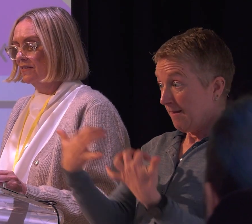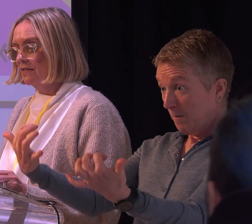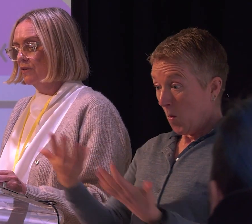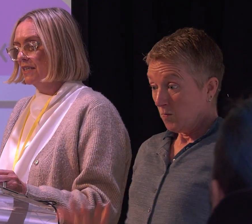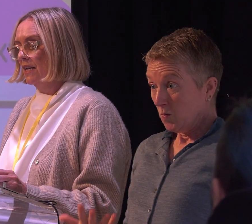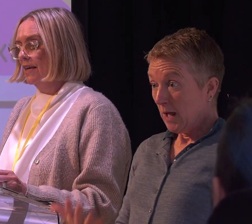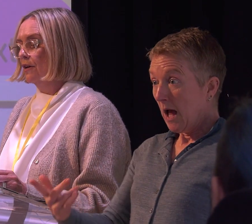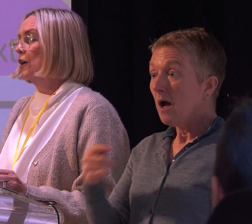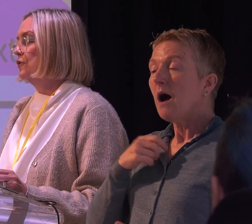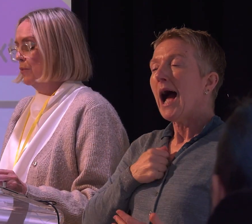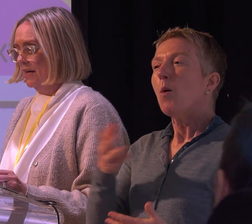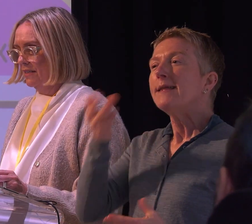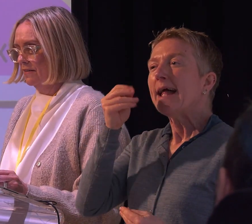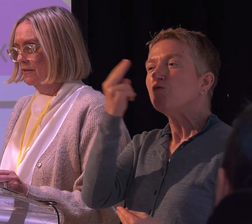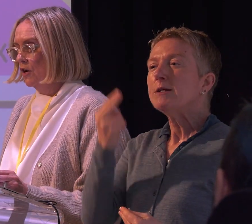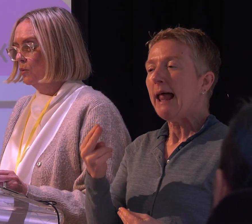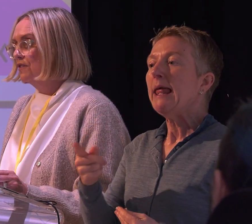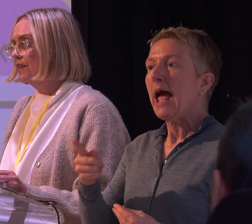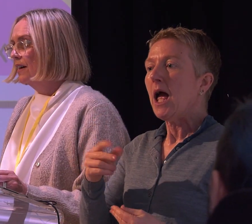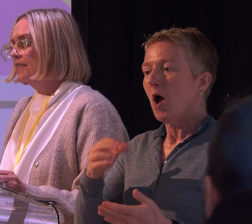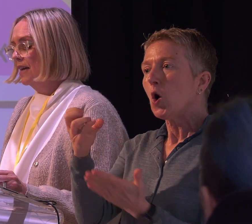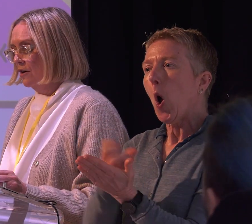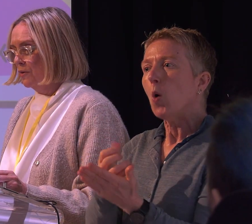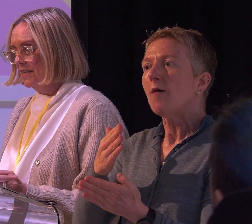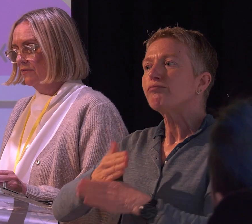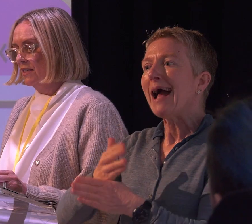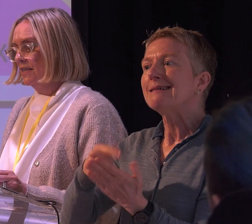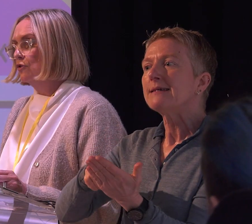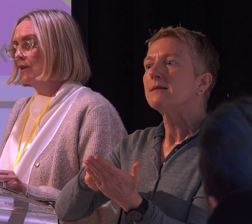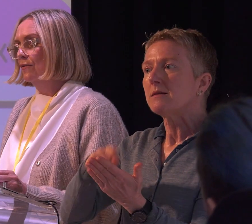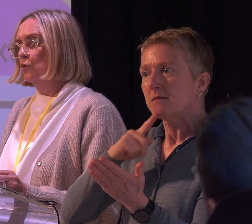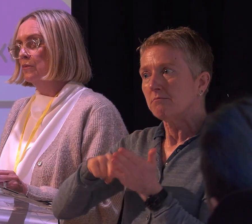SENsory Atelier code of practise, which is a guide to how creativity can transform